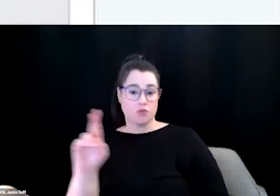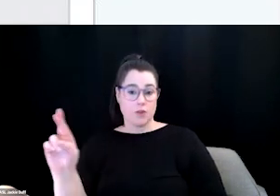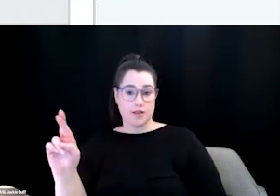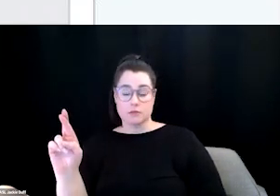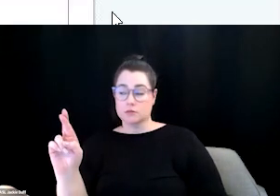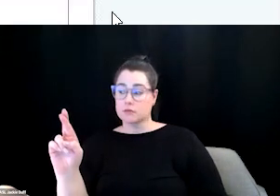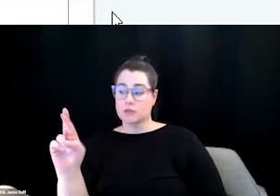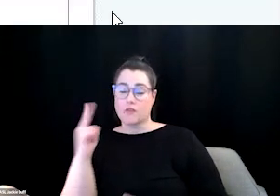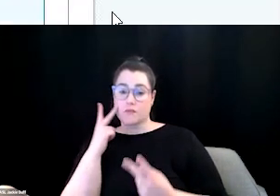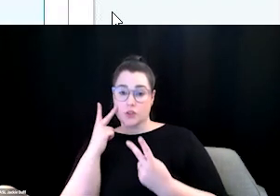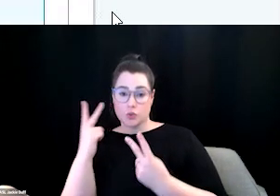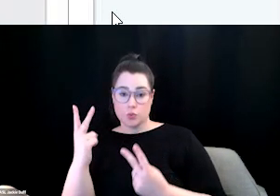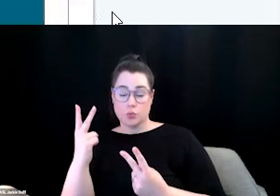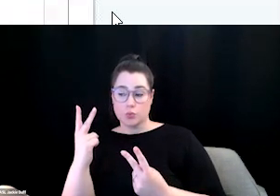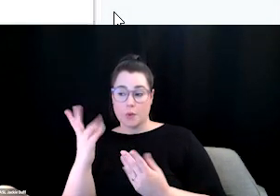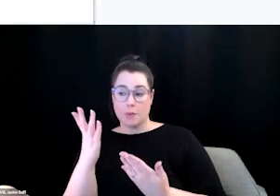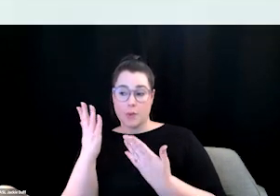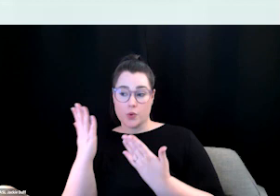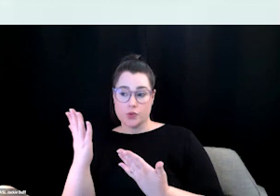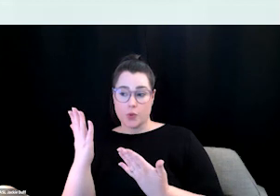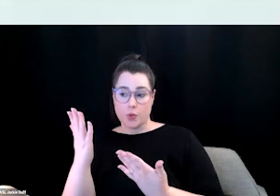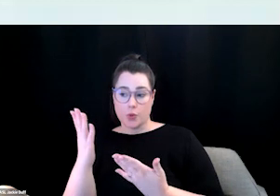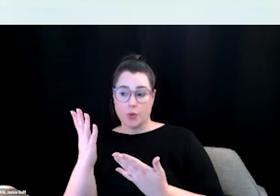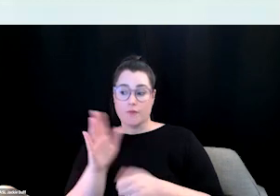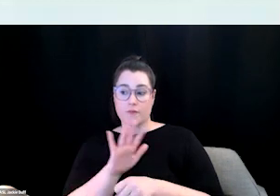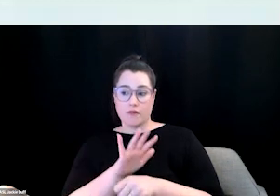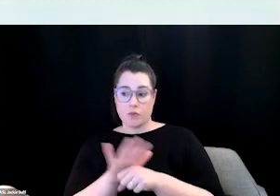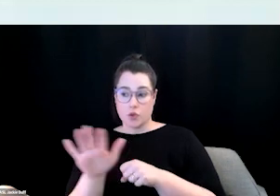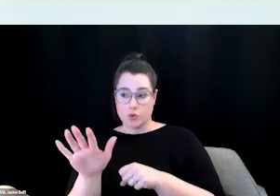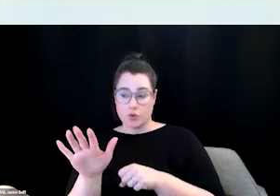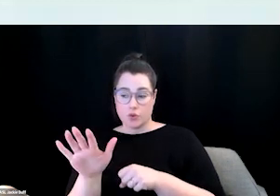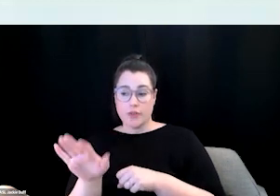I'm going to go ahead and click on Proposal, Full, find the proposal that you submitted.